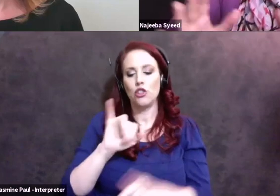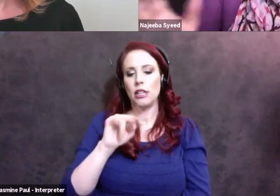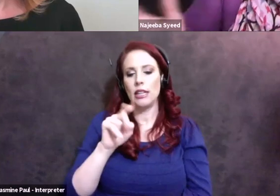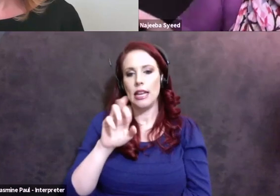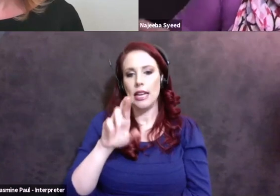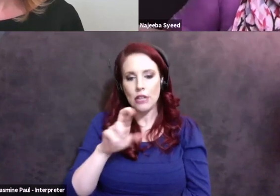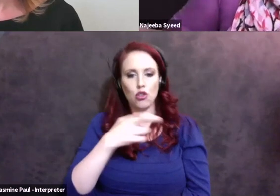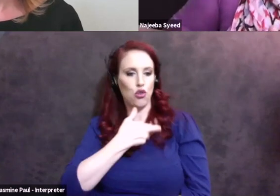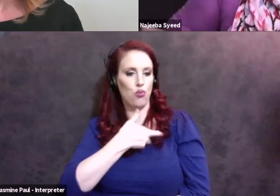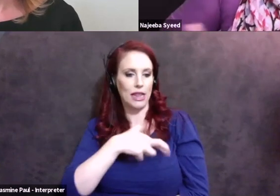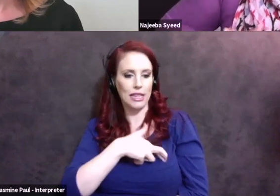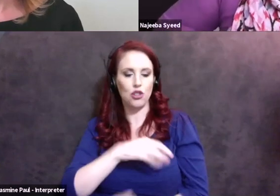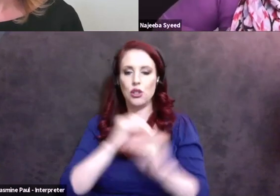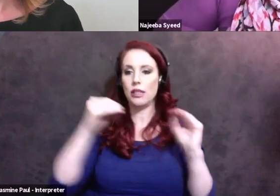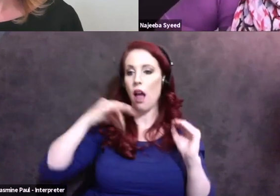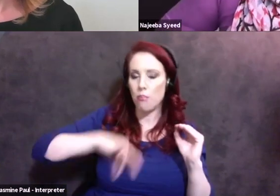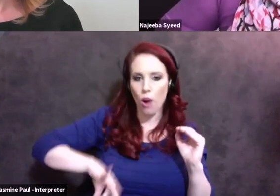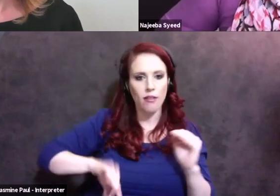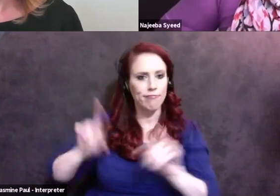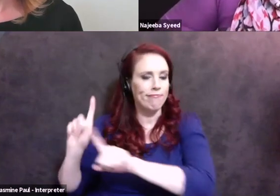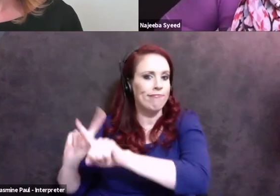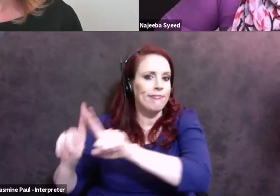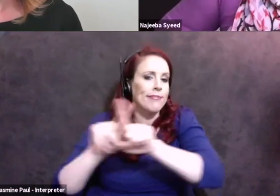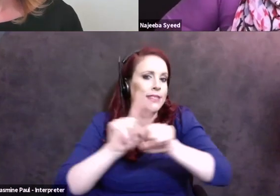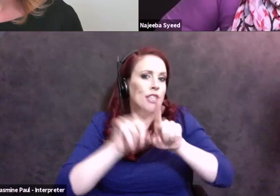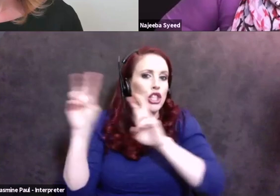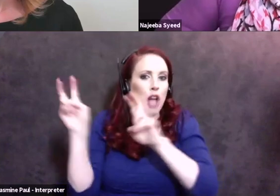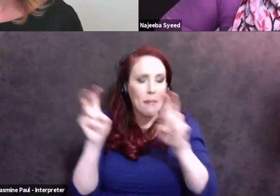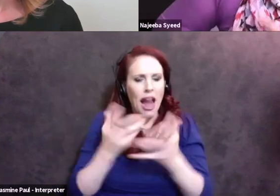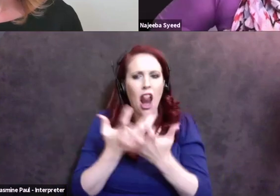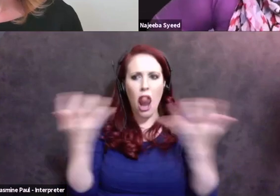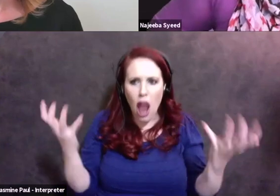Such a wide range of topics and you would be surprised how much literature there is